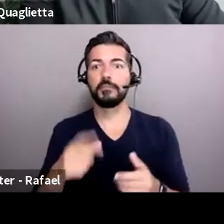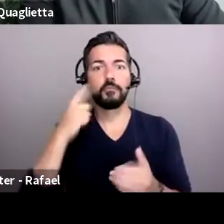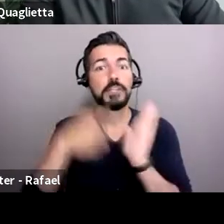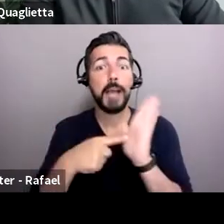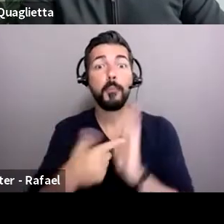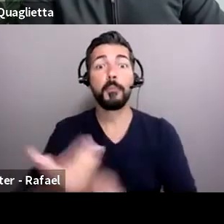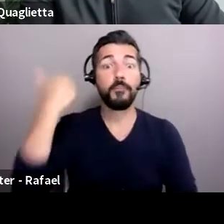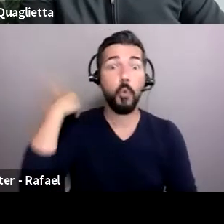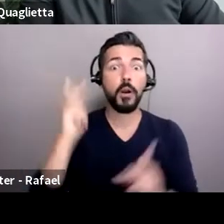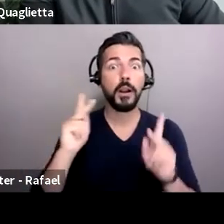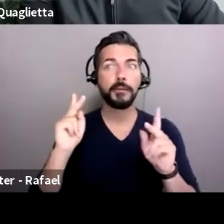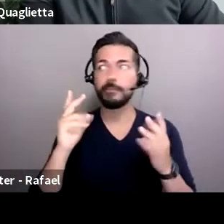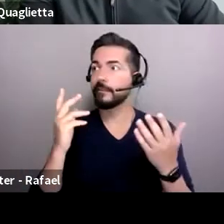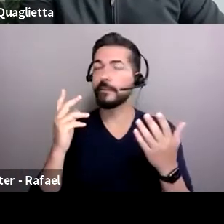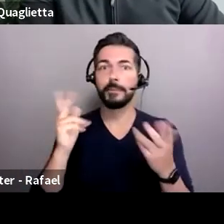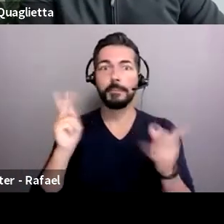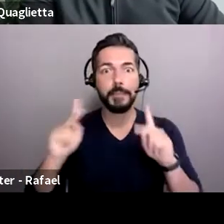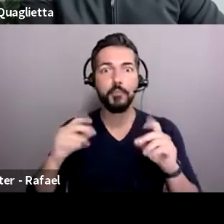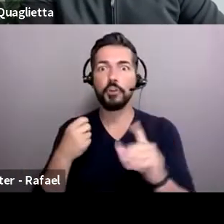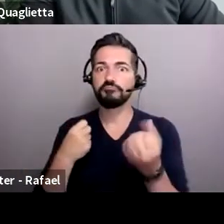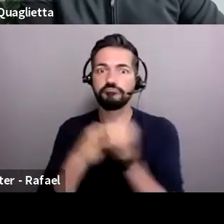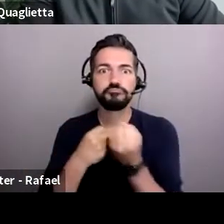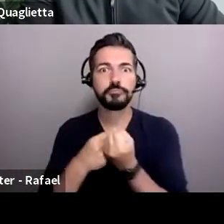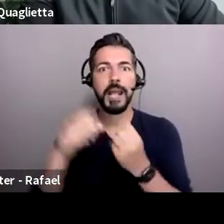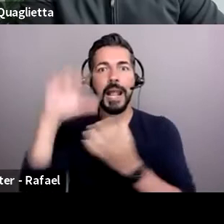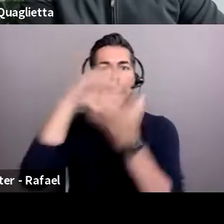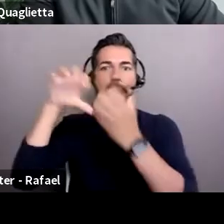for it. Now I might have changed the touch.